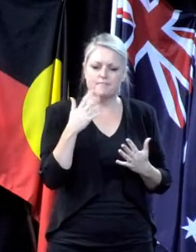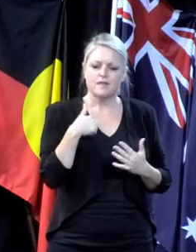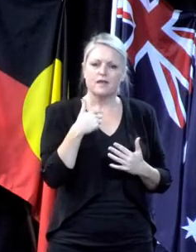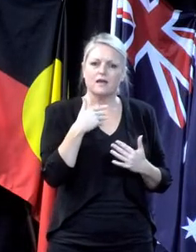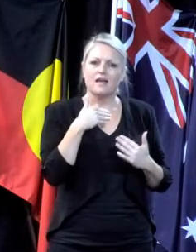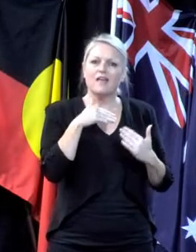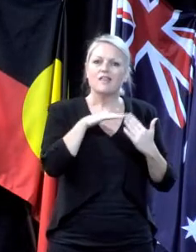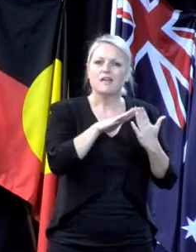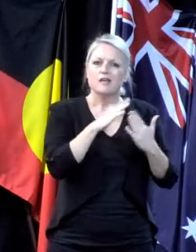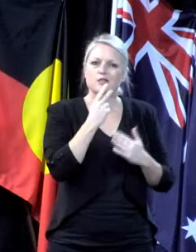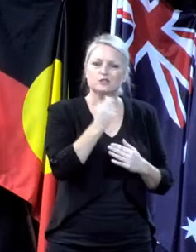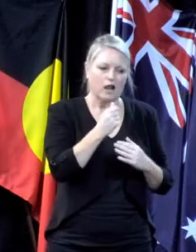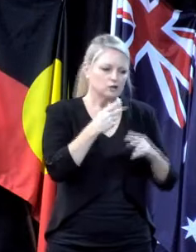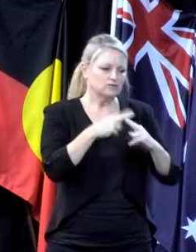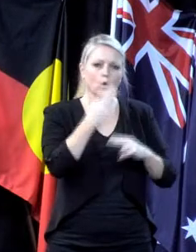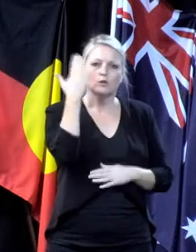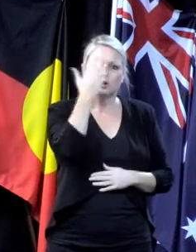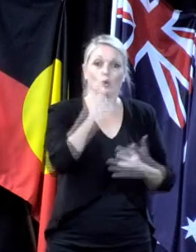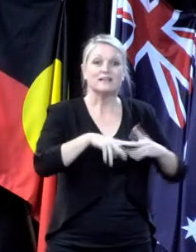for the schools when you're not getting parent engagement.